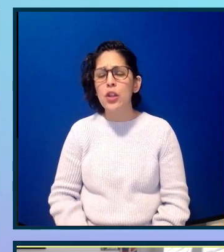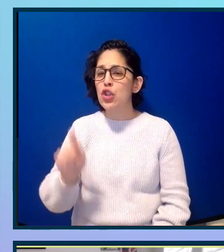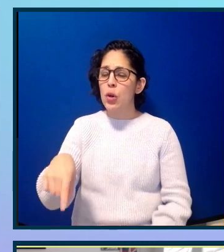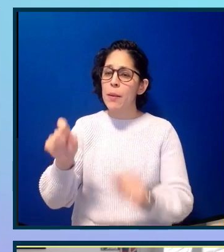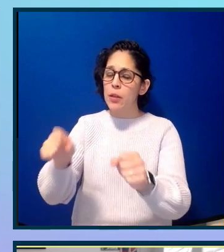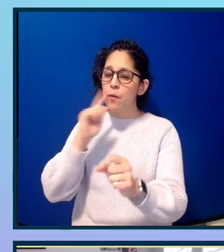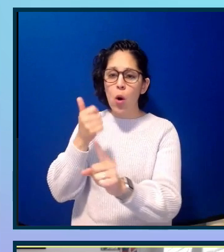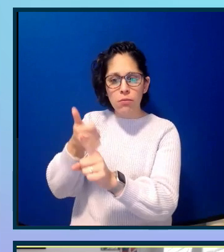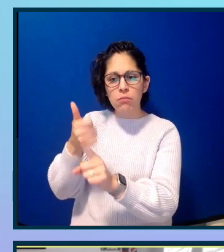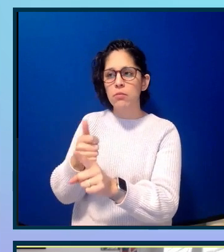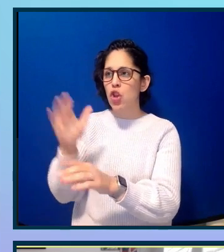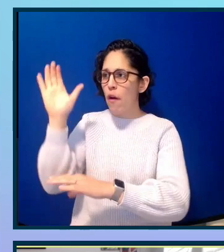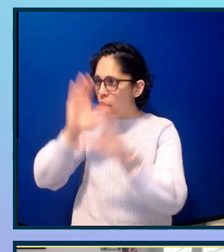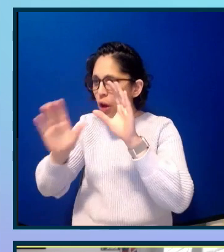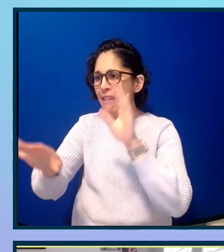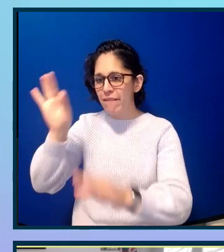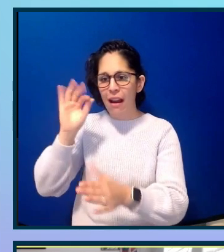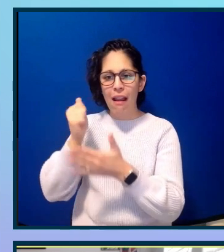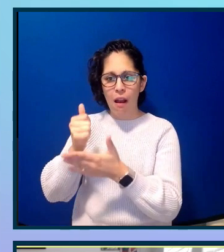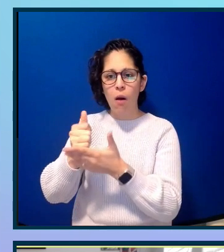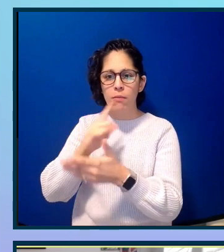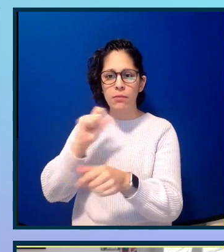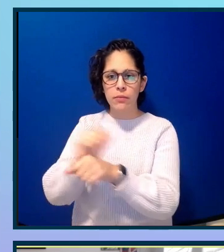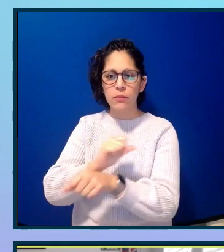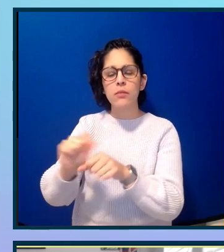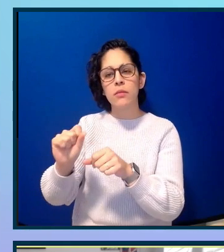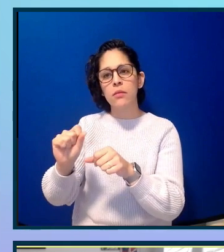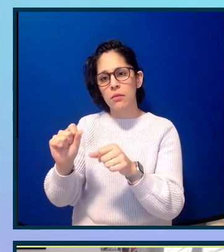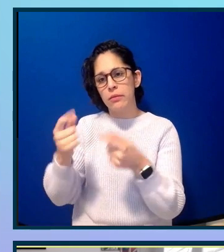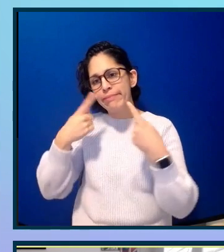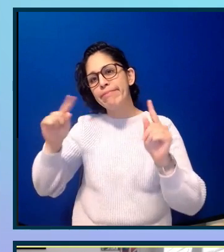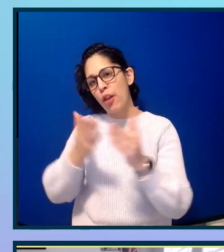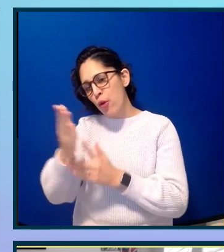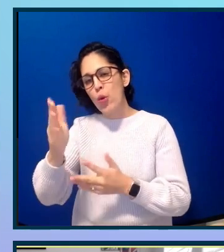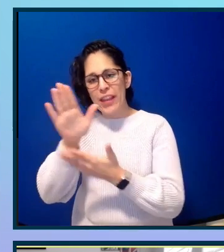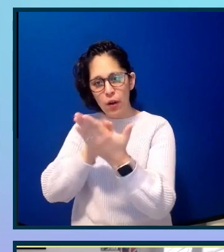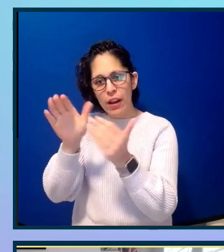to then find the help that she needs in order to get through the interface with the content creator's assistance.